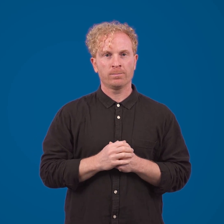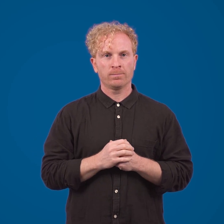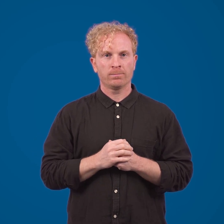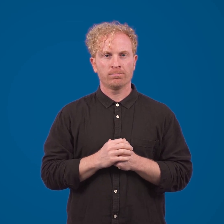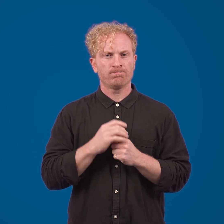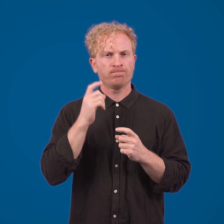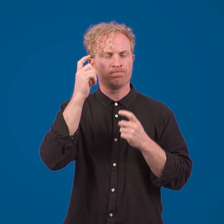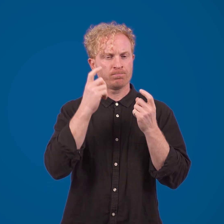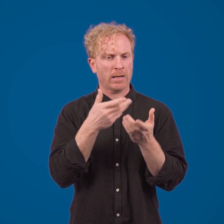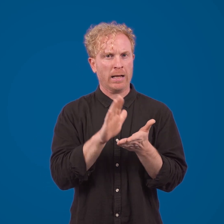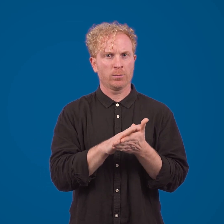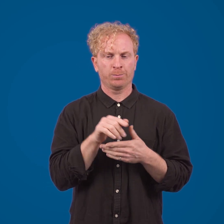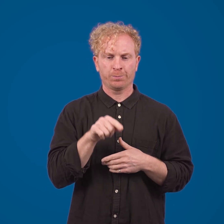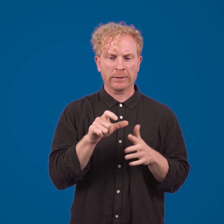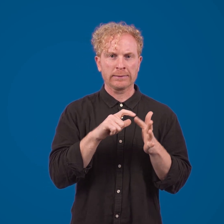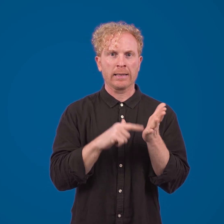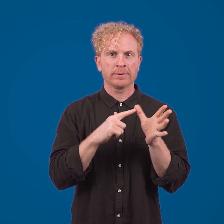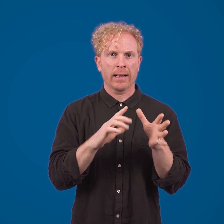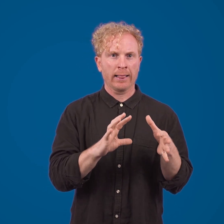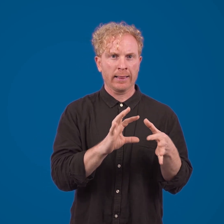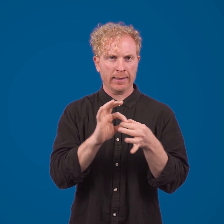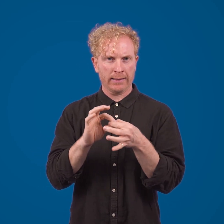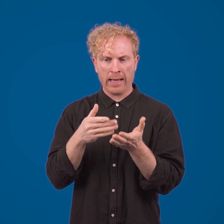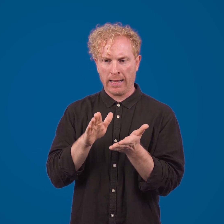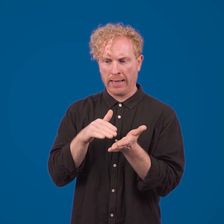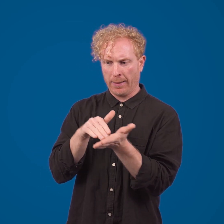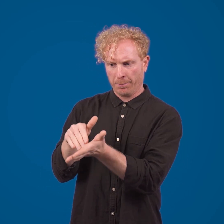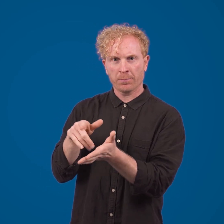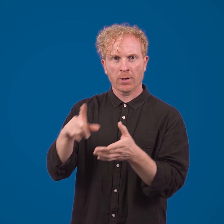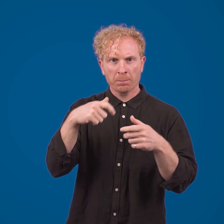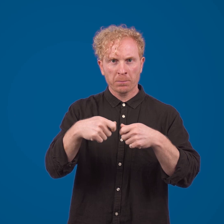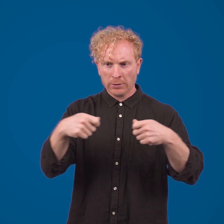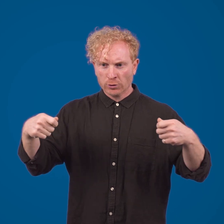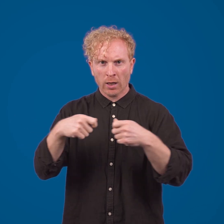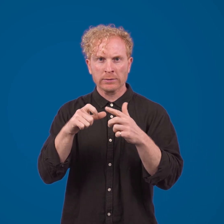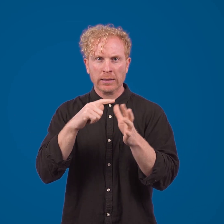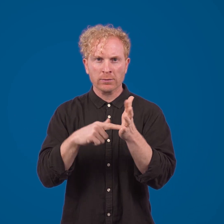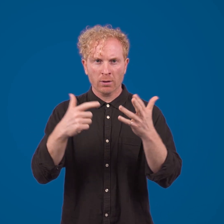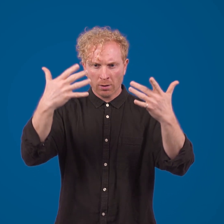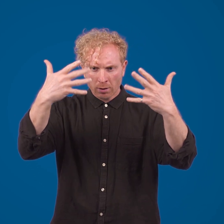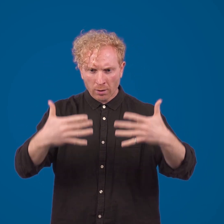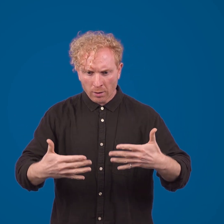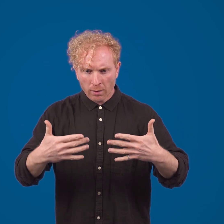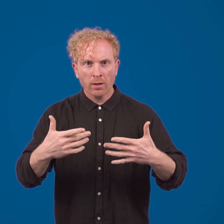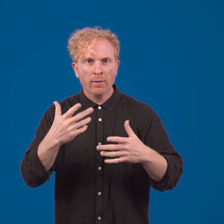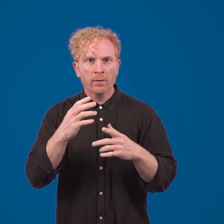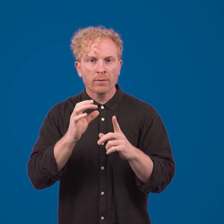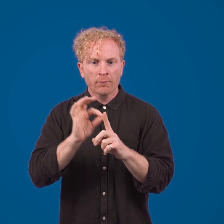Considers how linked data can help develop data for future measures